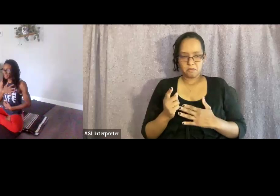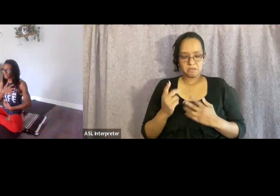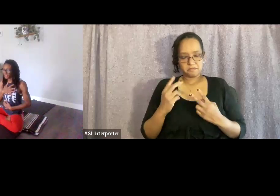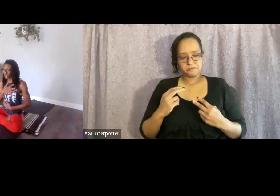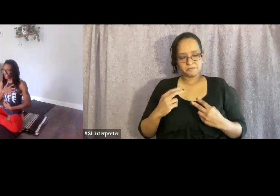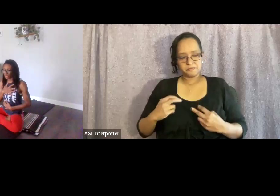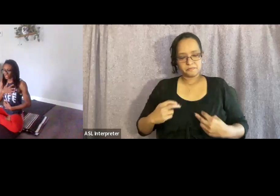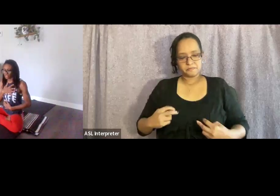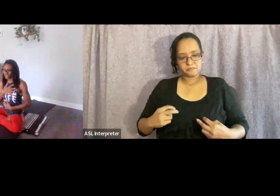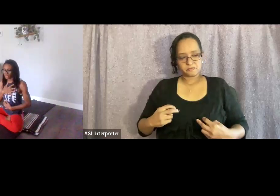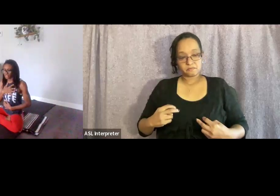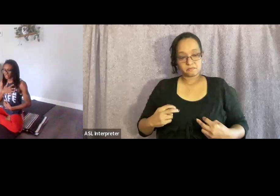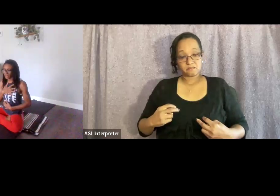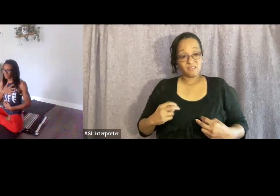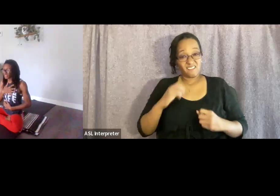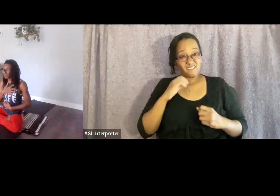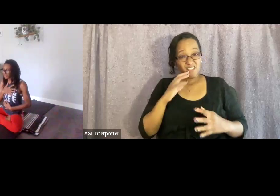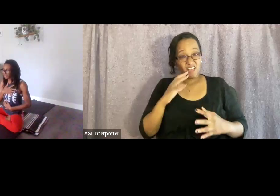Maybe nothing has shifted. Maybe something.